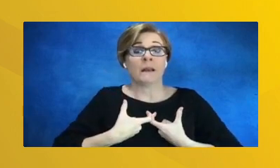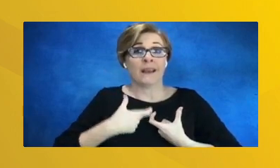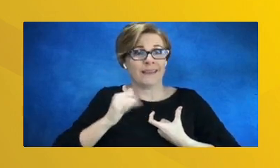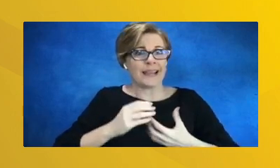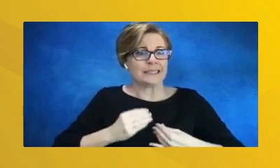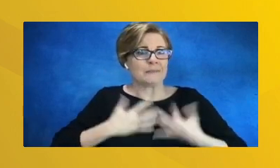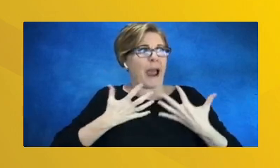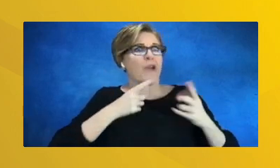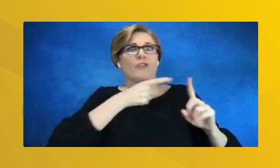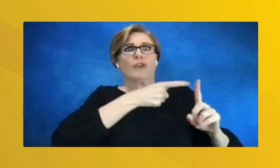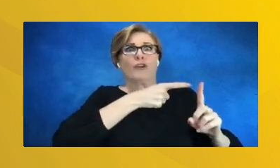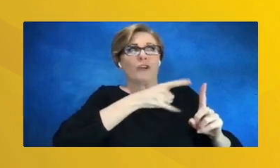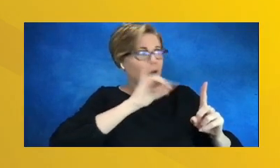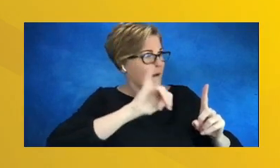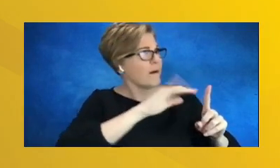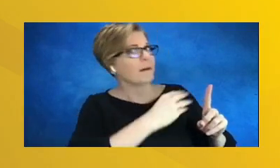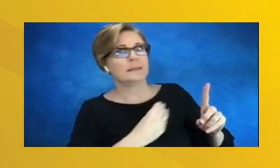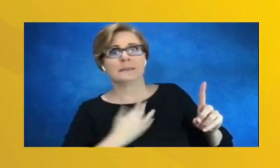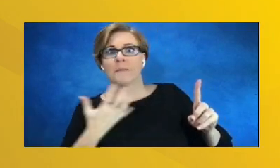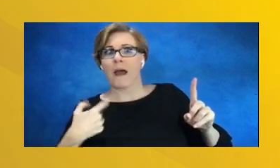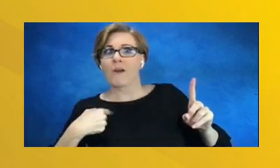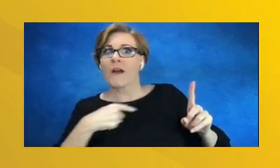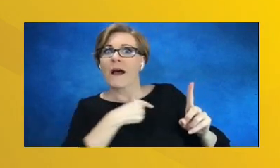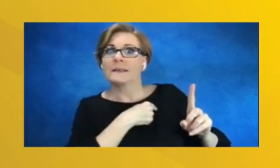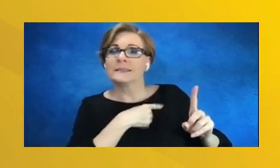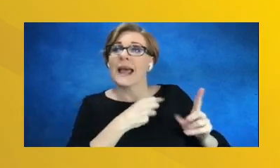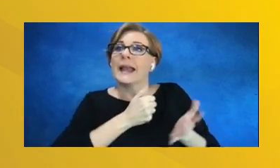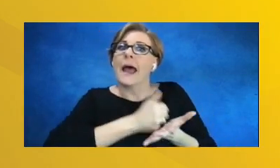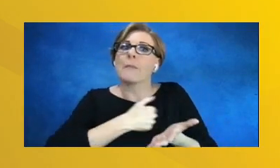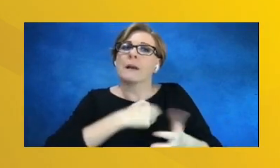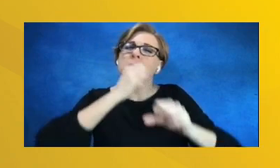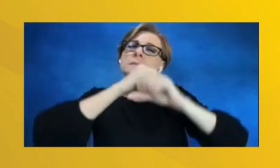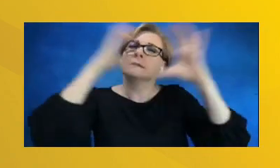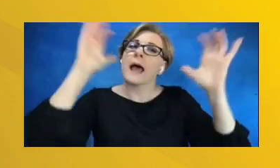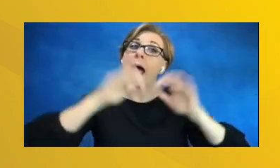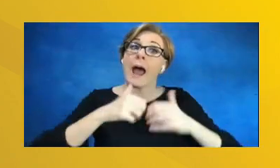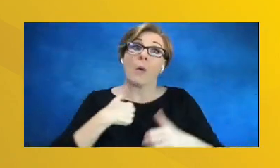be heroes ourselves. Alright.